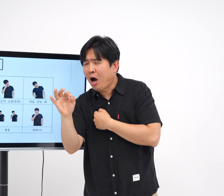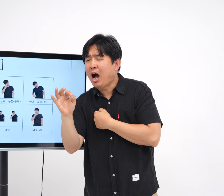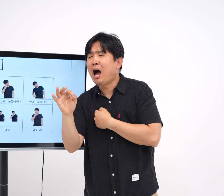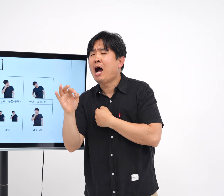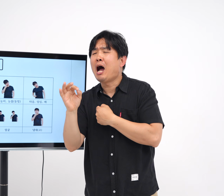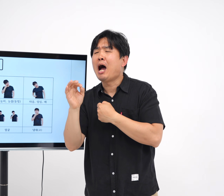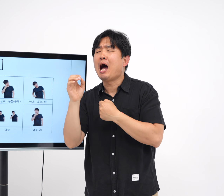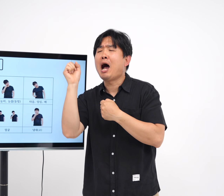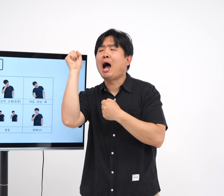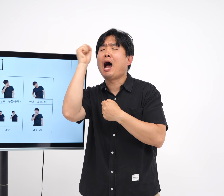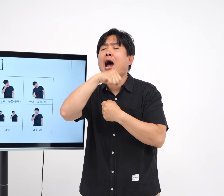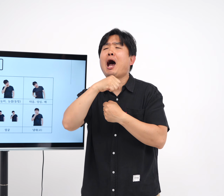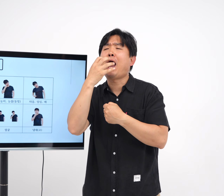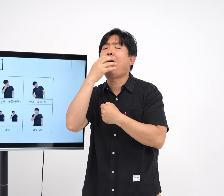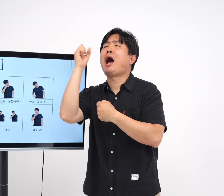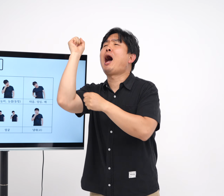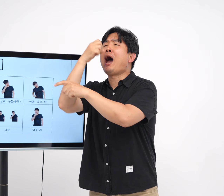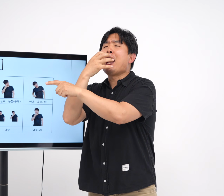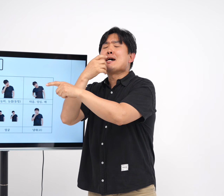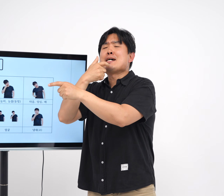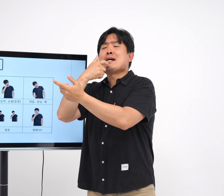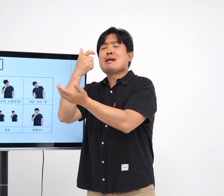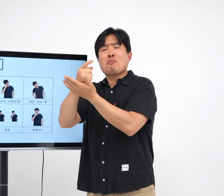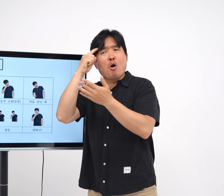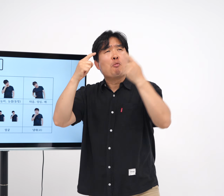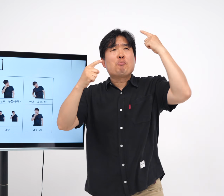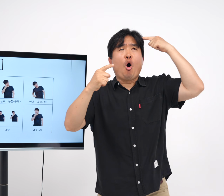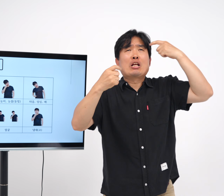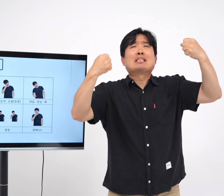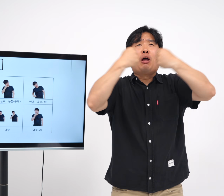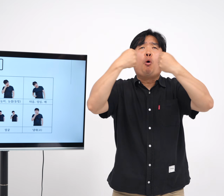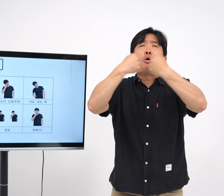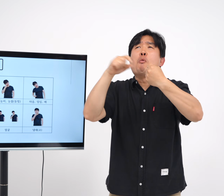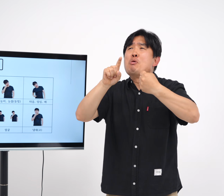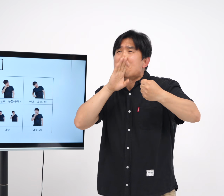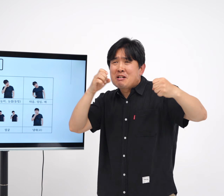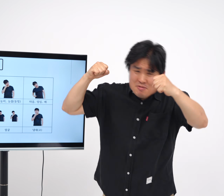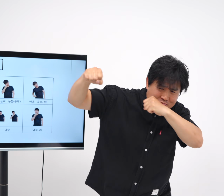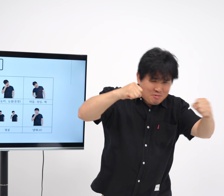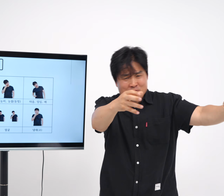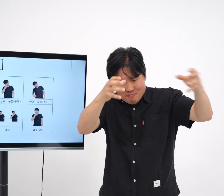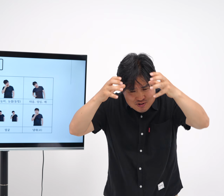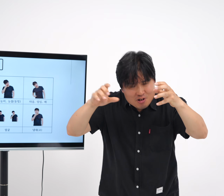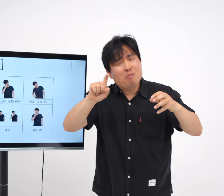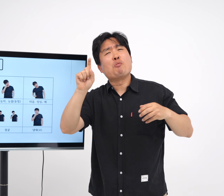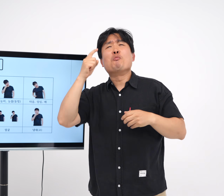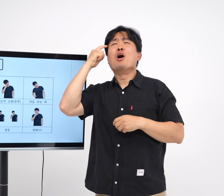oh! Only then do you realize that at first you think of a physical fight, but